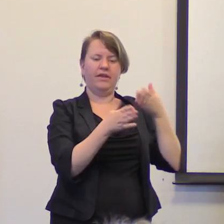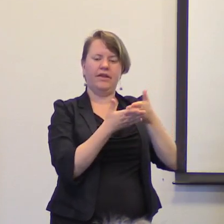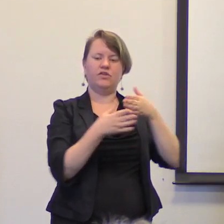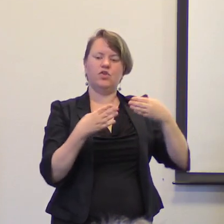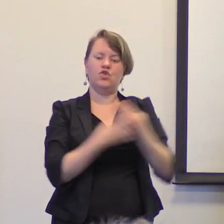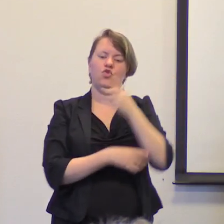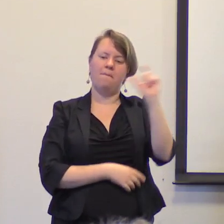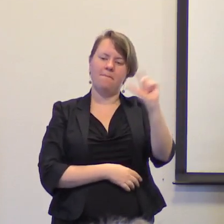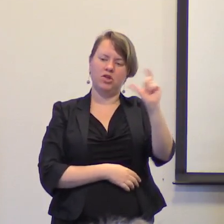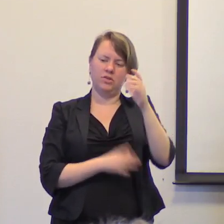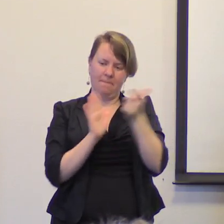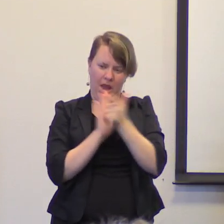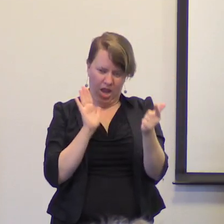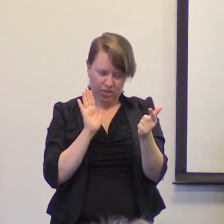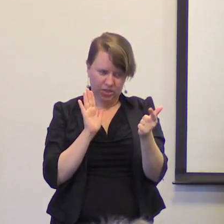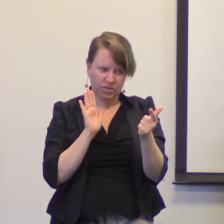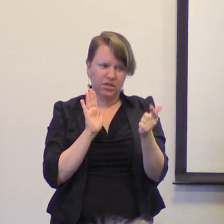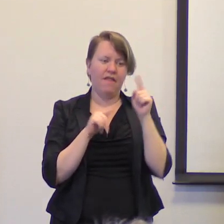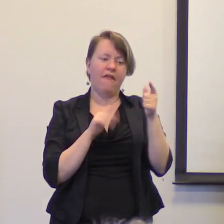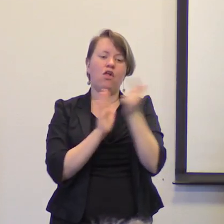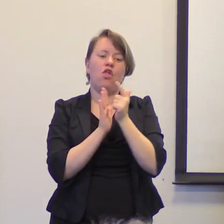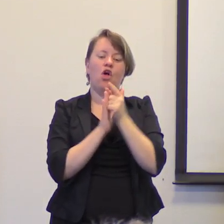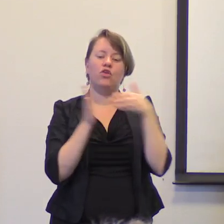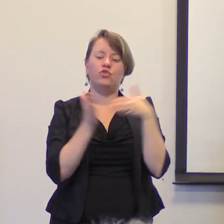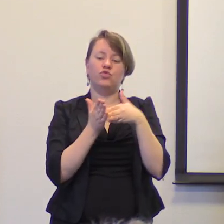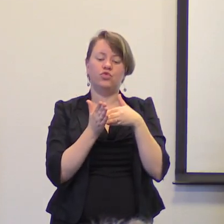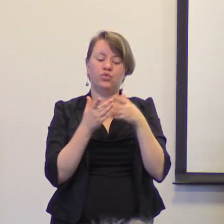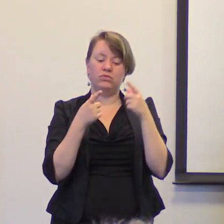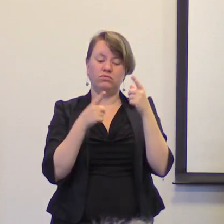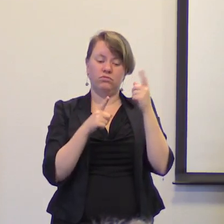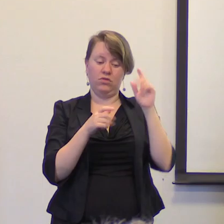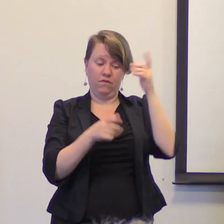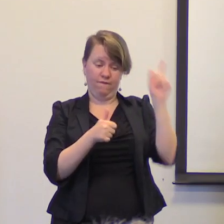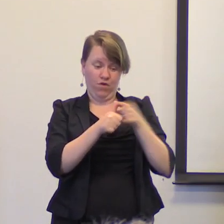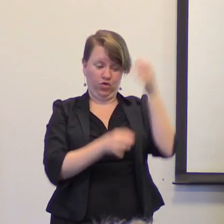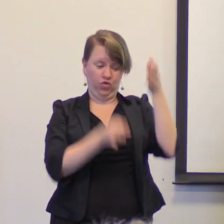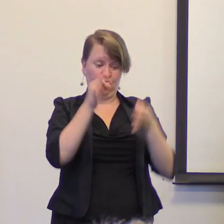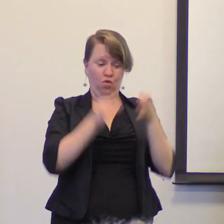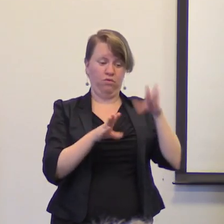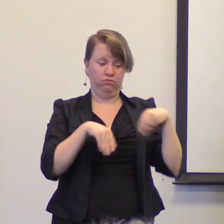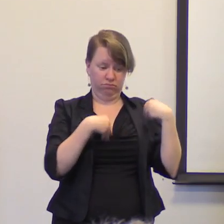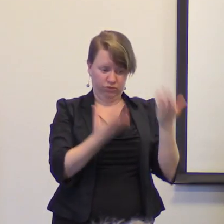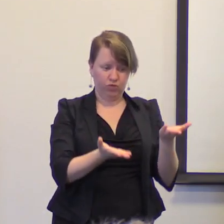That lawsuit was the occasion where the first court issued an injunction against the travel ban.